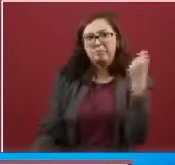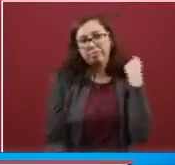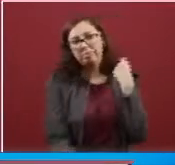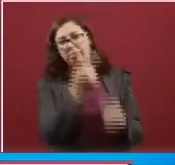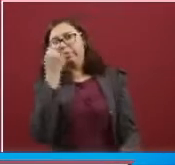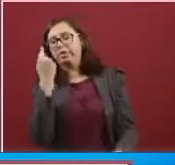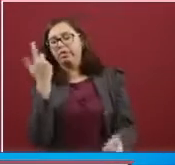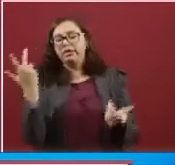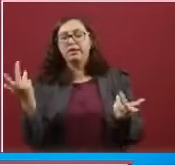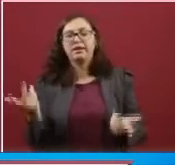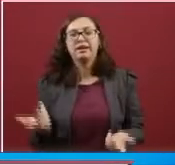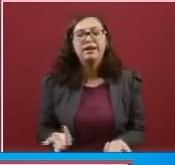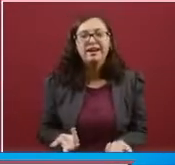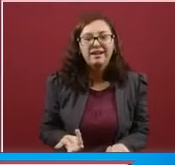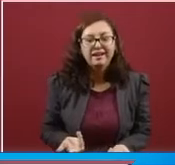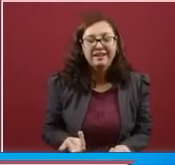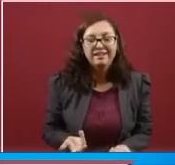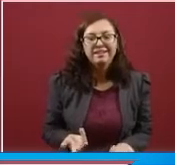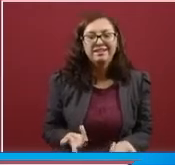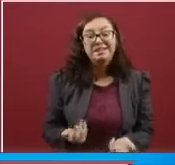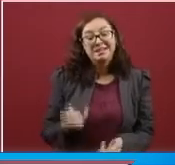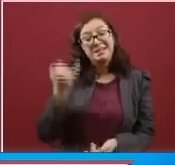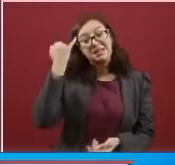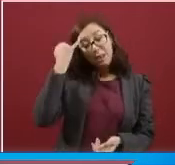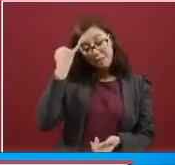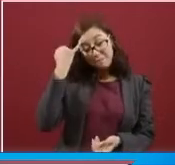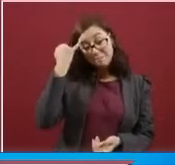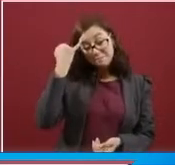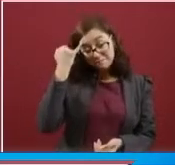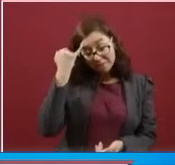There will be no more corrupt works like the Toluca train, the Guadalajara subway